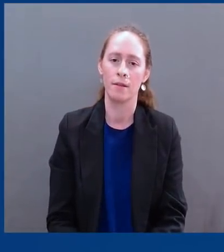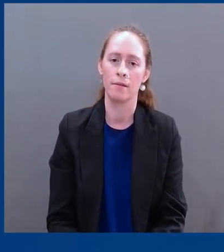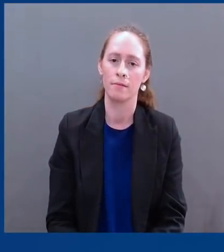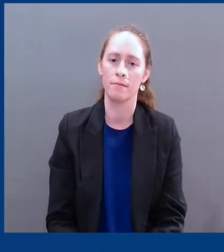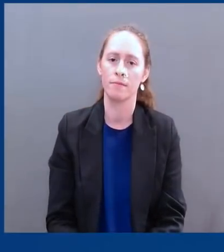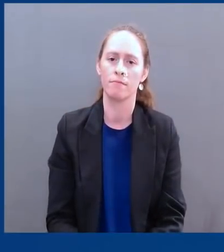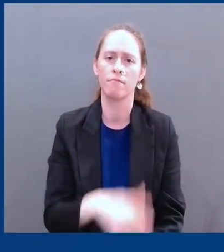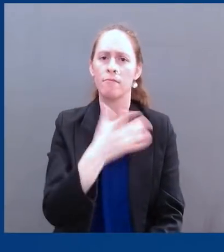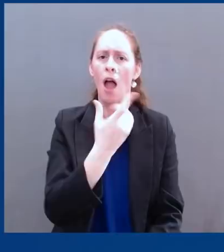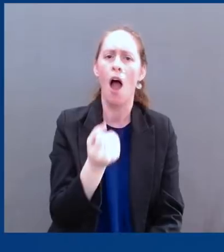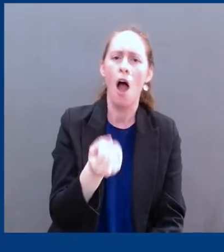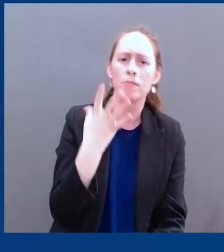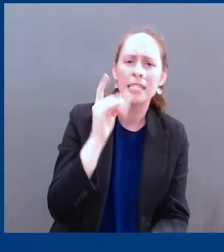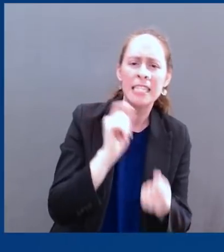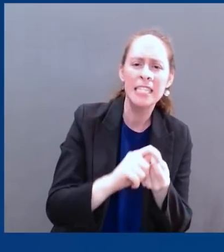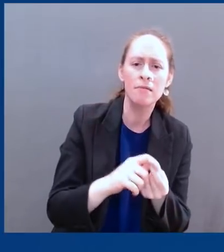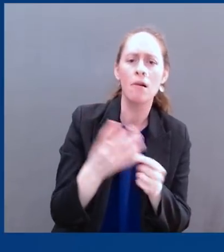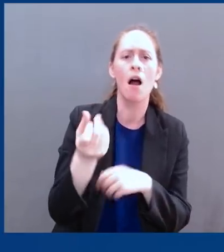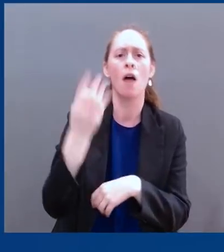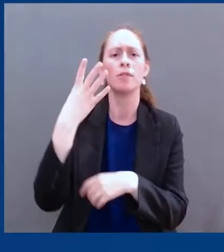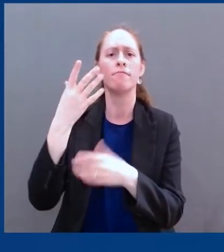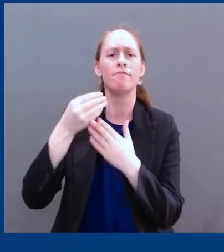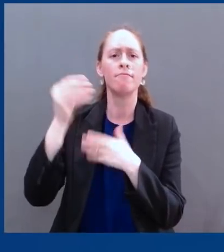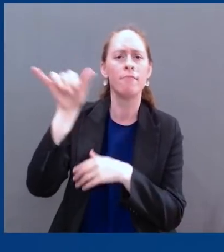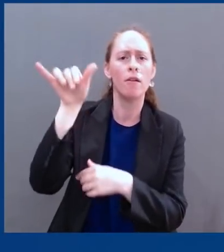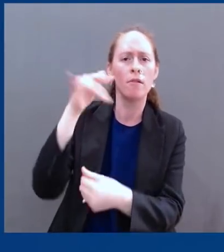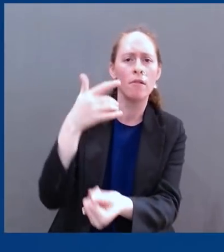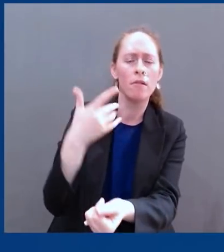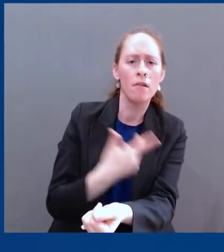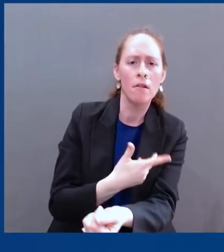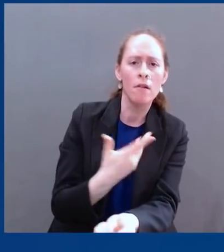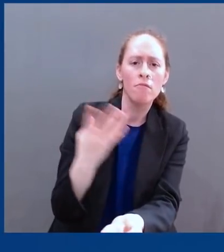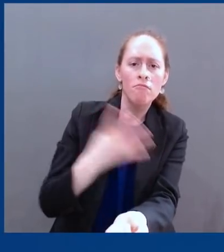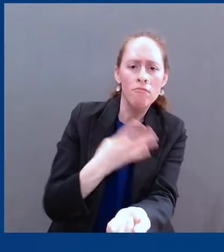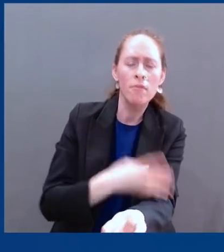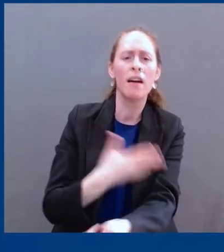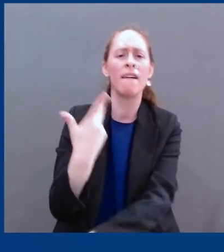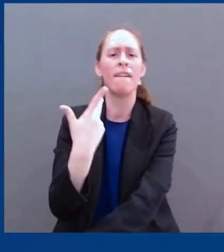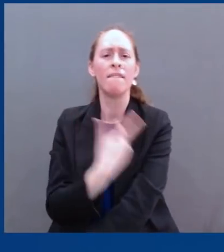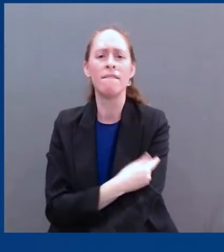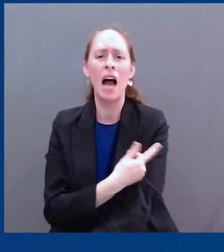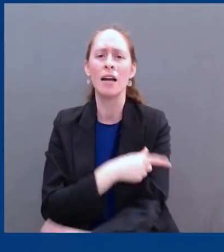as we were just talking about. In total -- I brought it with us --